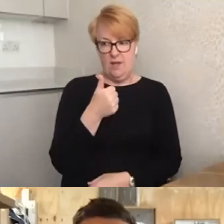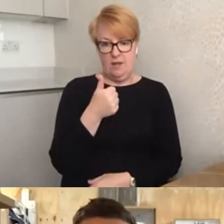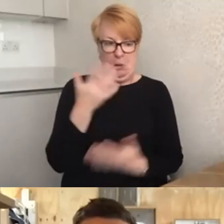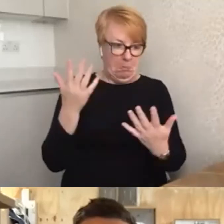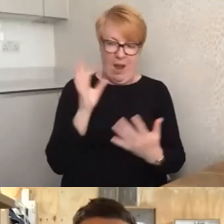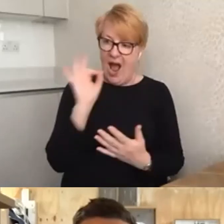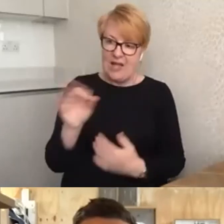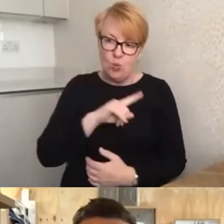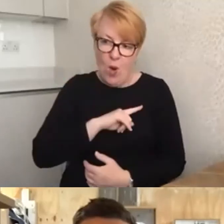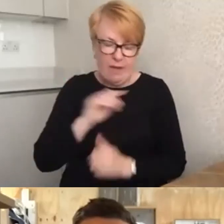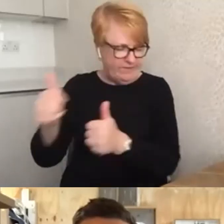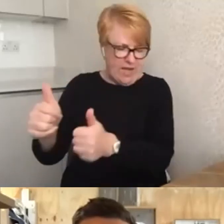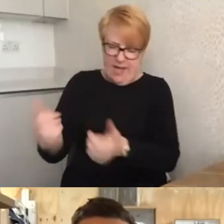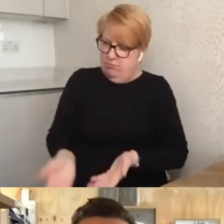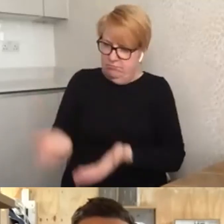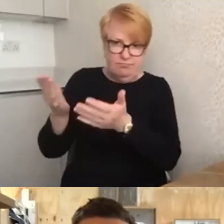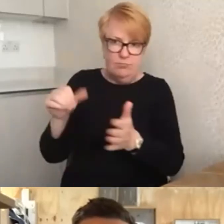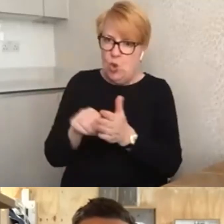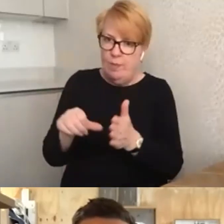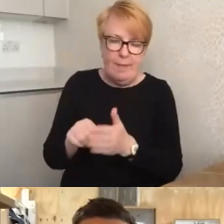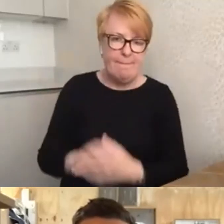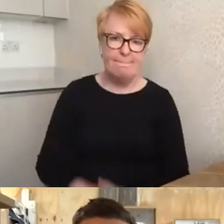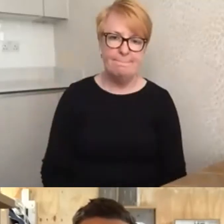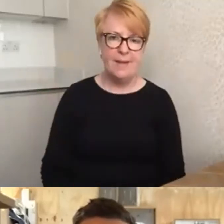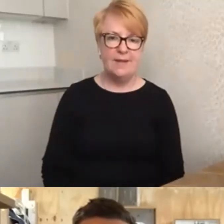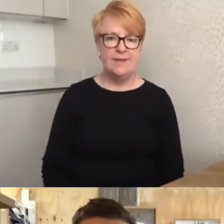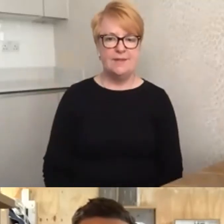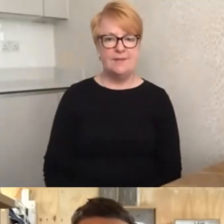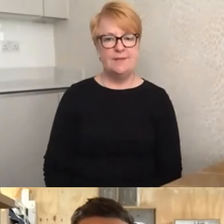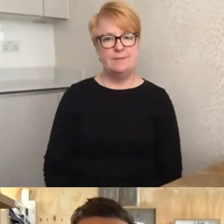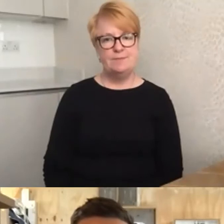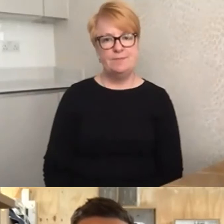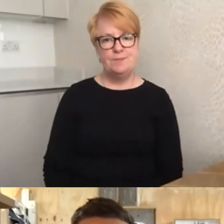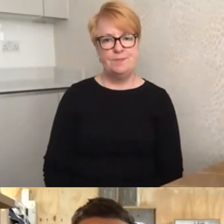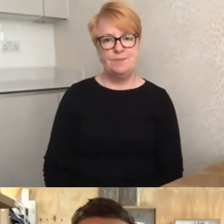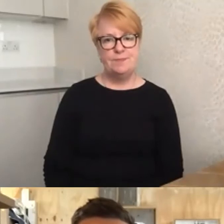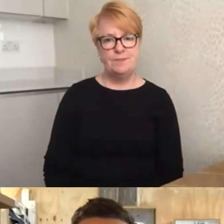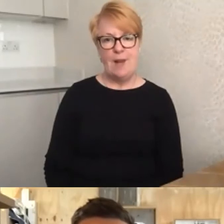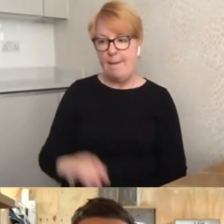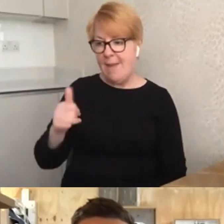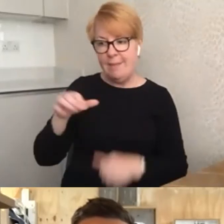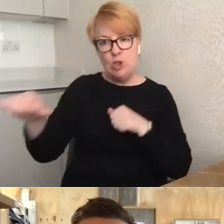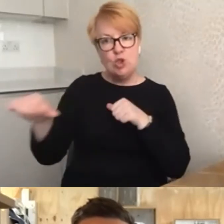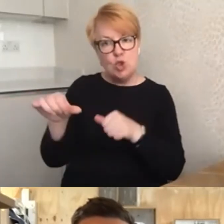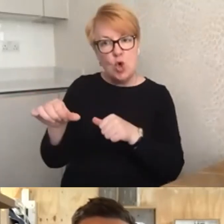And then see about how there may be shorter term ways of maintaining that relationship.